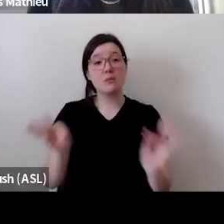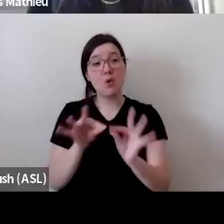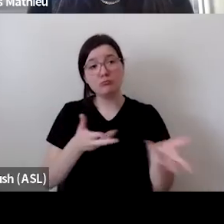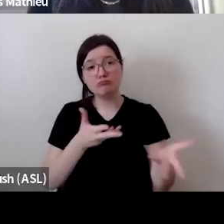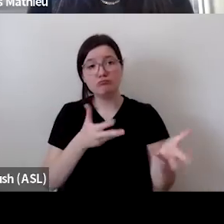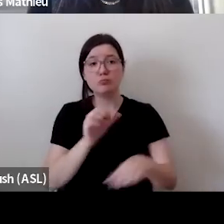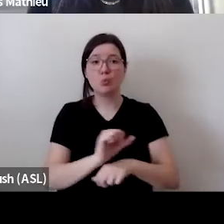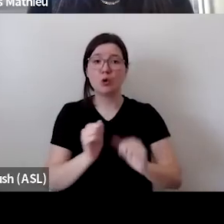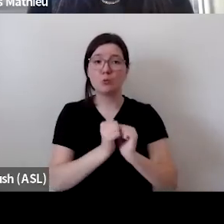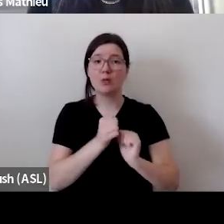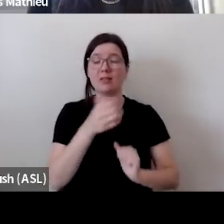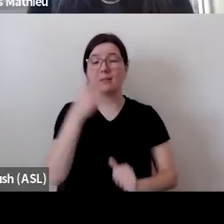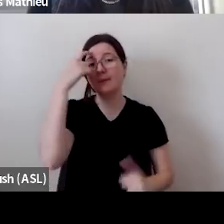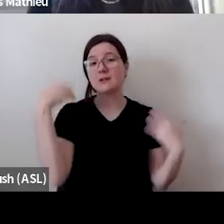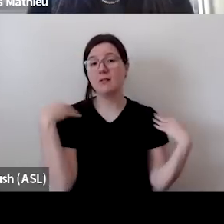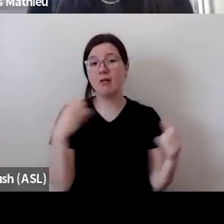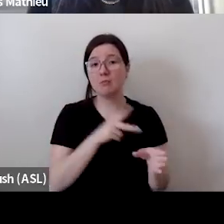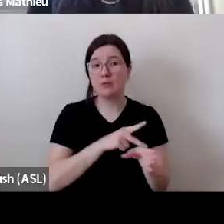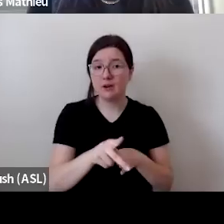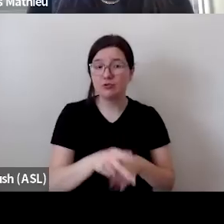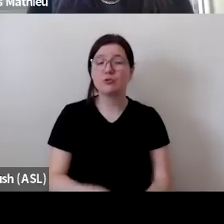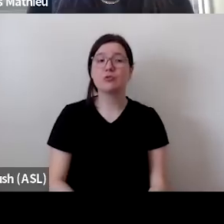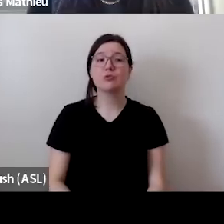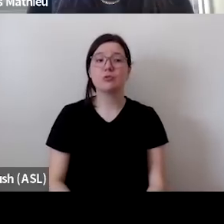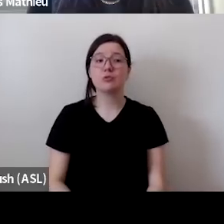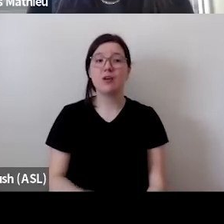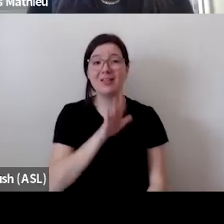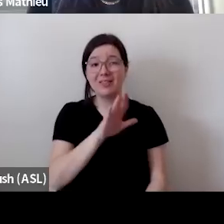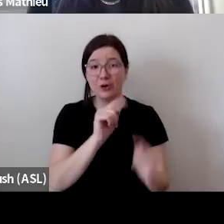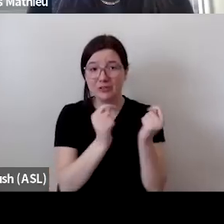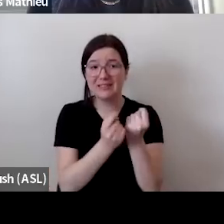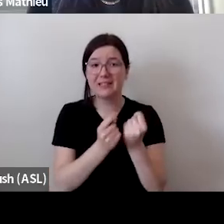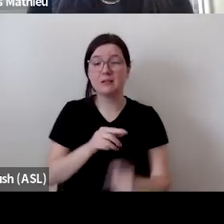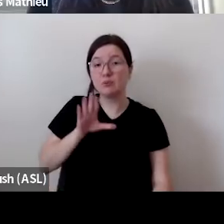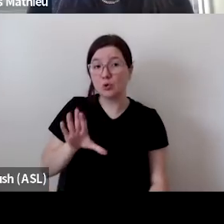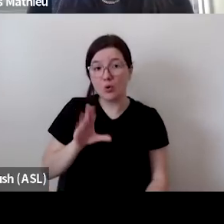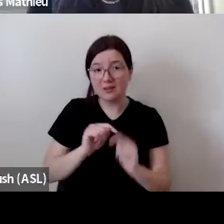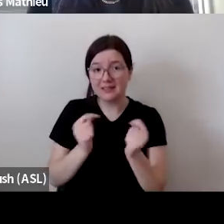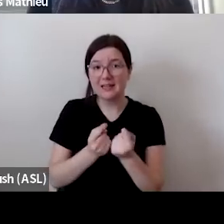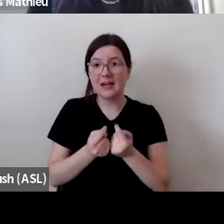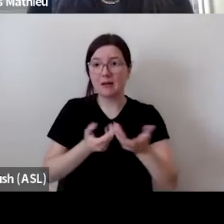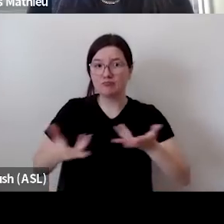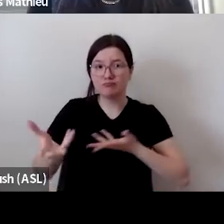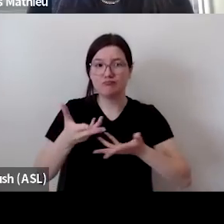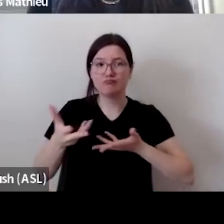that, you know, they're working with the mental health professionals and their team and your team, you know, to keep them all happy and healthy, that's the way to go.